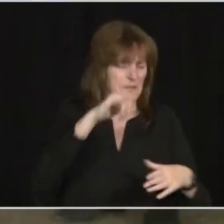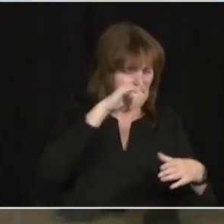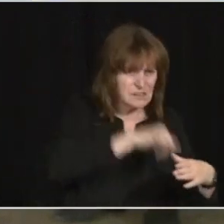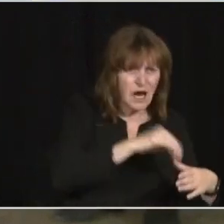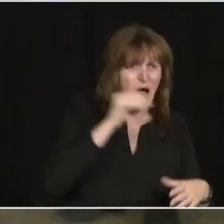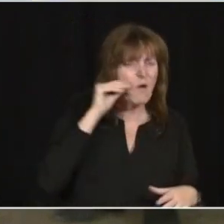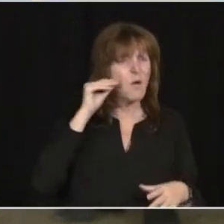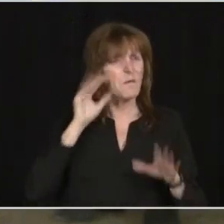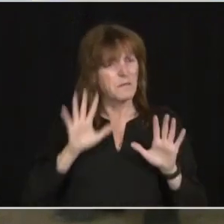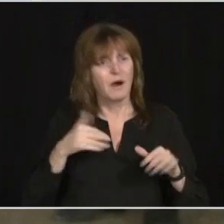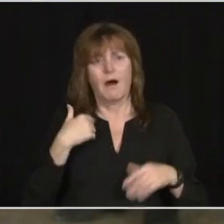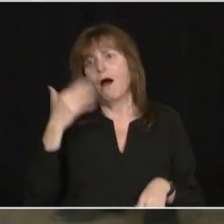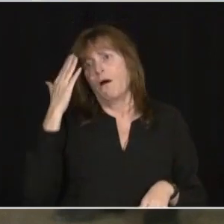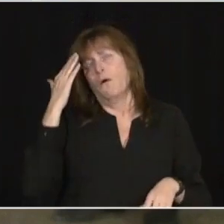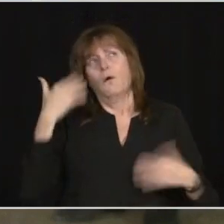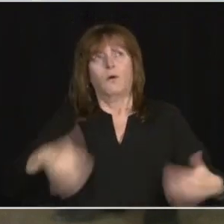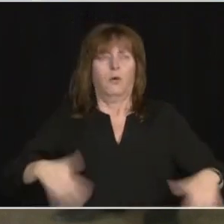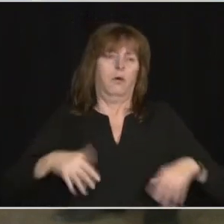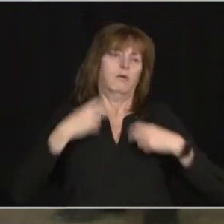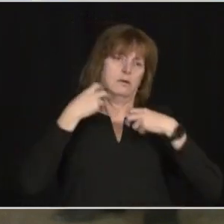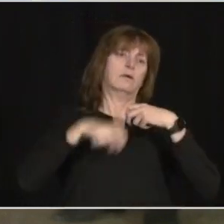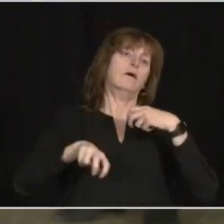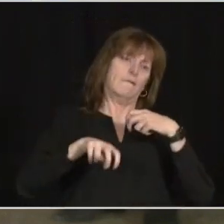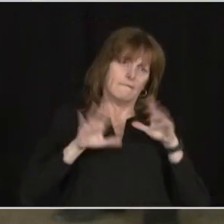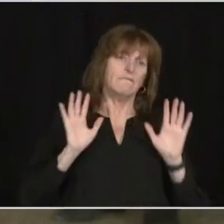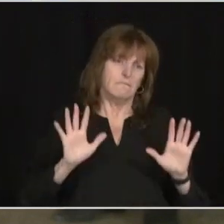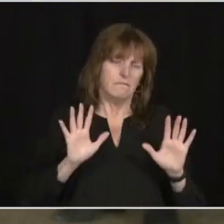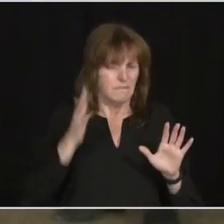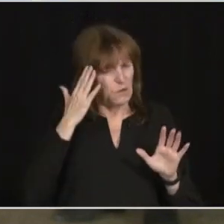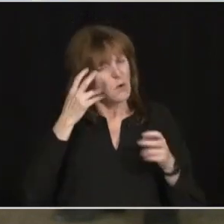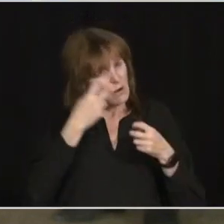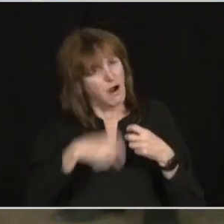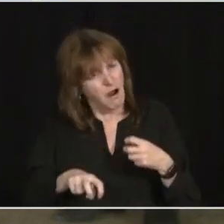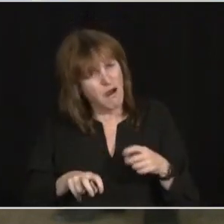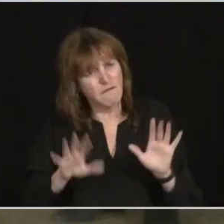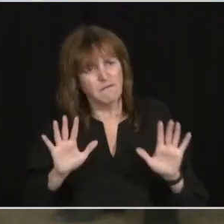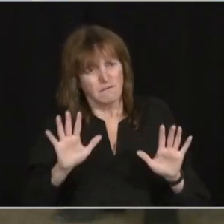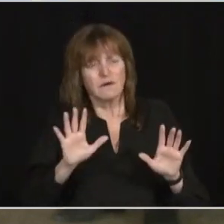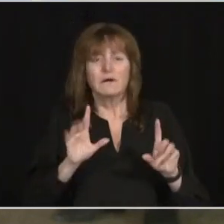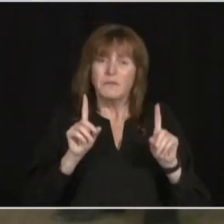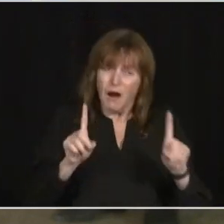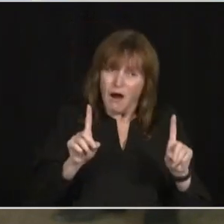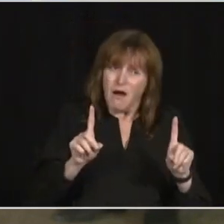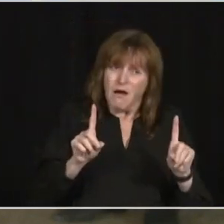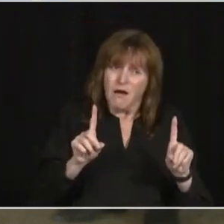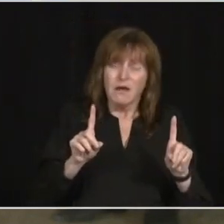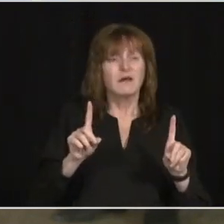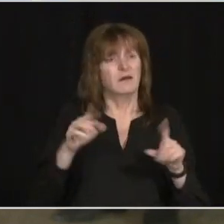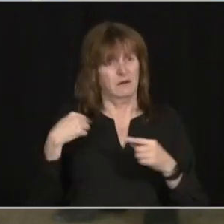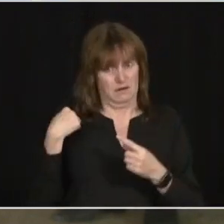tough, and I know it's hard to do, but we've come such a long way.